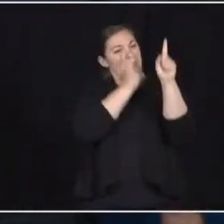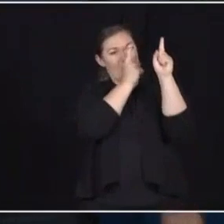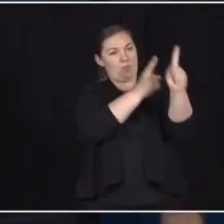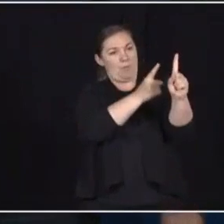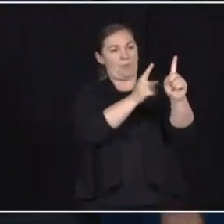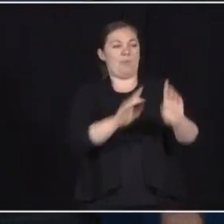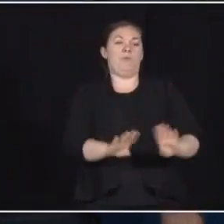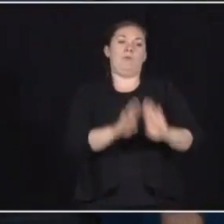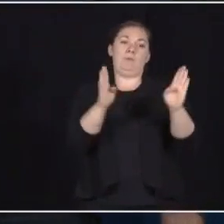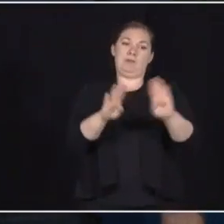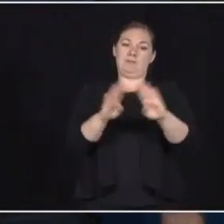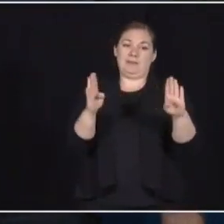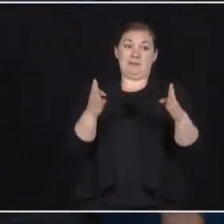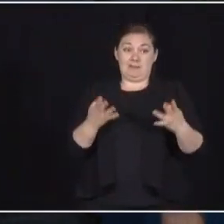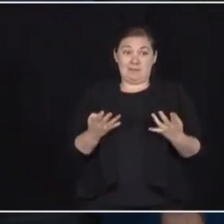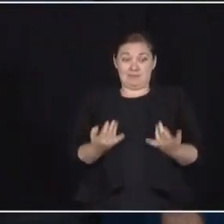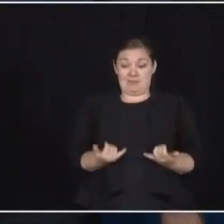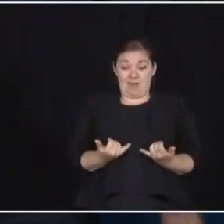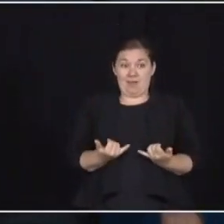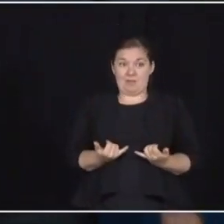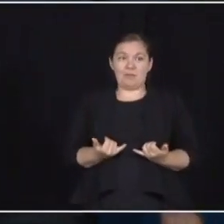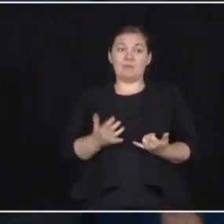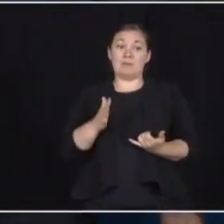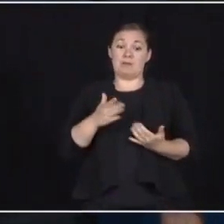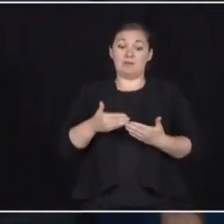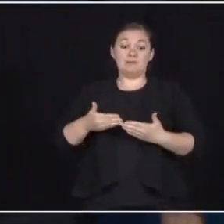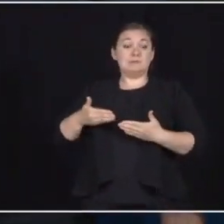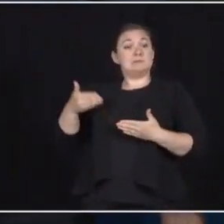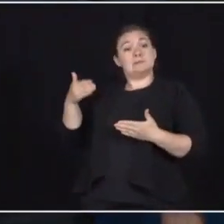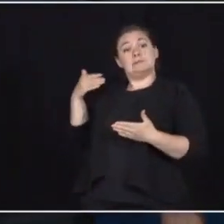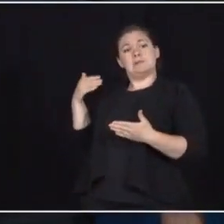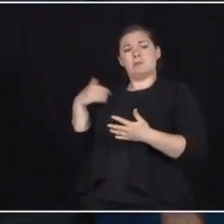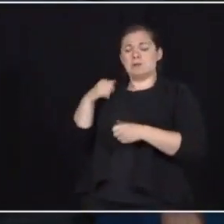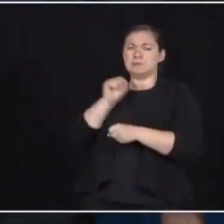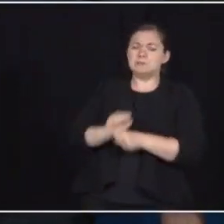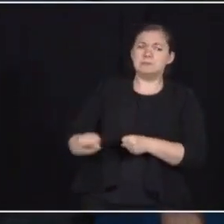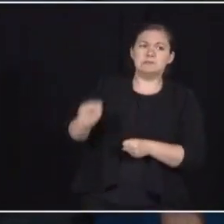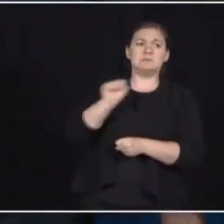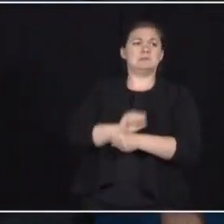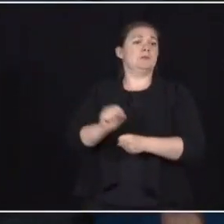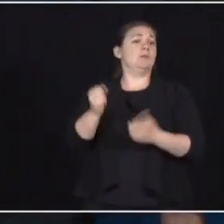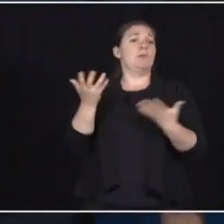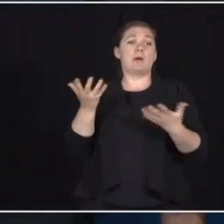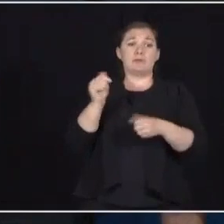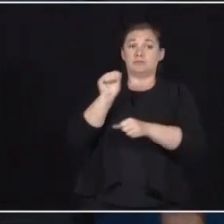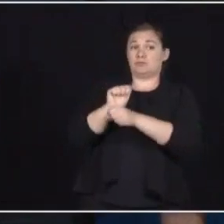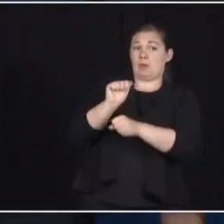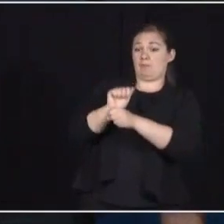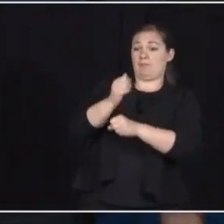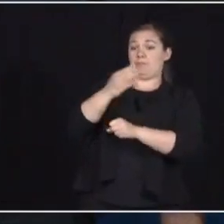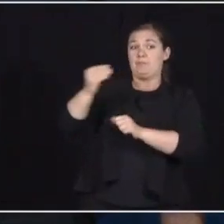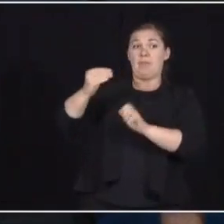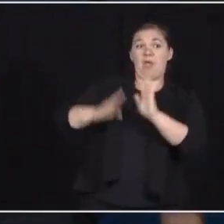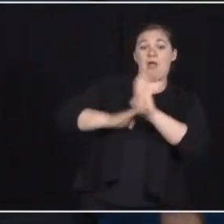Since we were struck with COVID-19, we knew that we would have to focus on reopening the economy and that is the phase we are in right